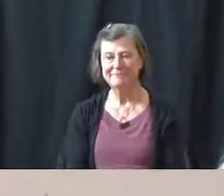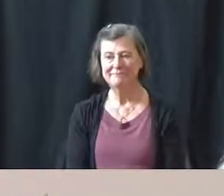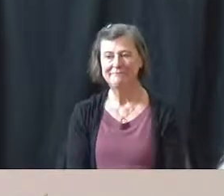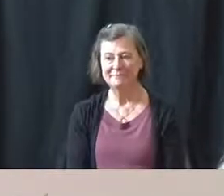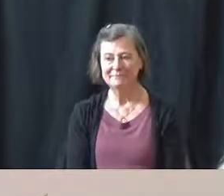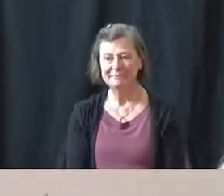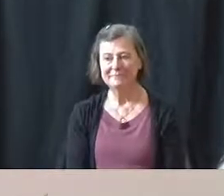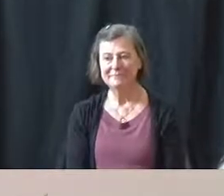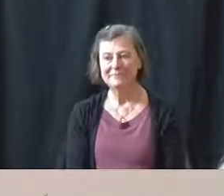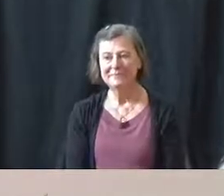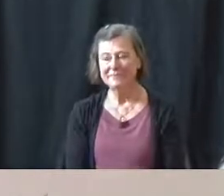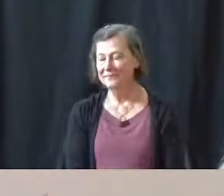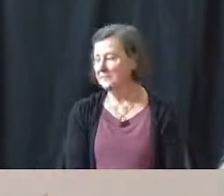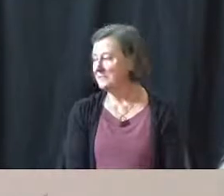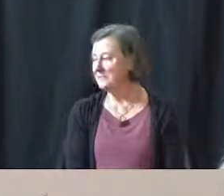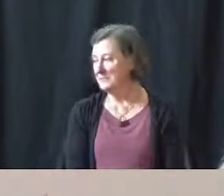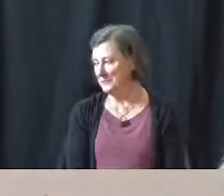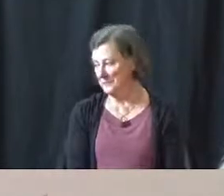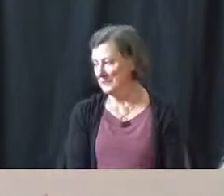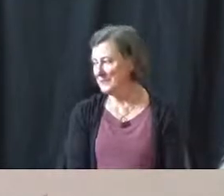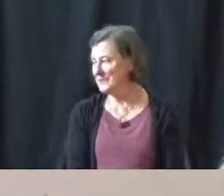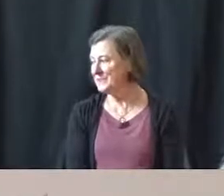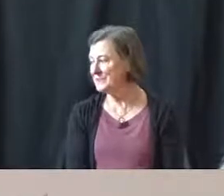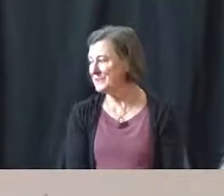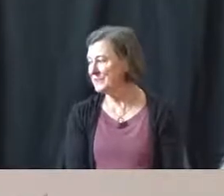Amen.